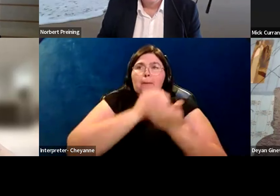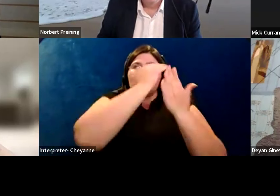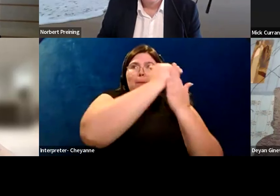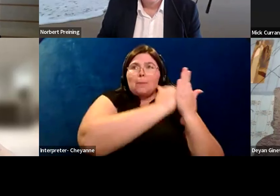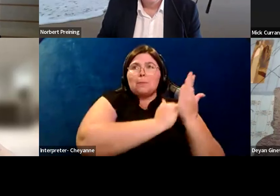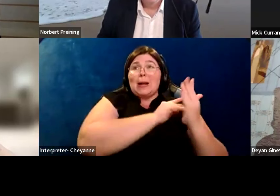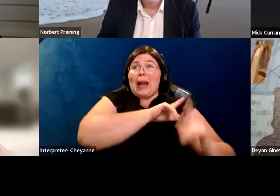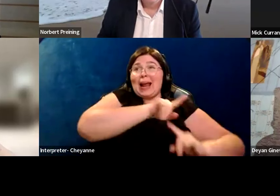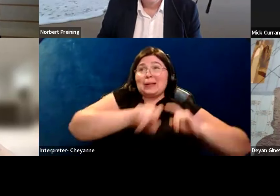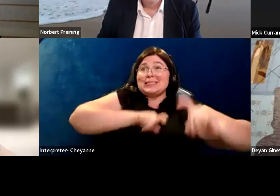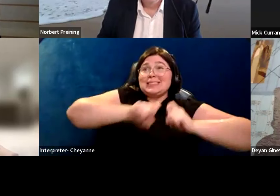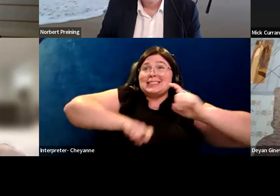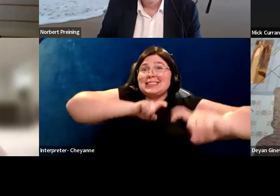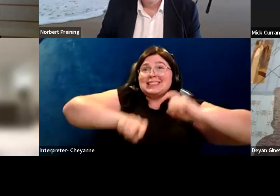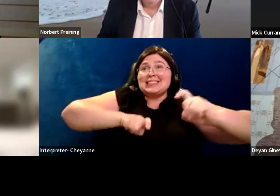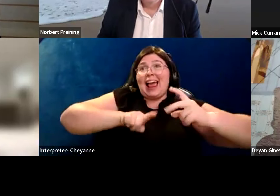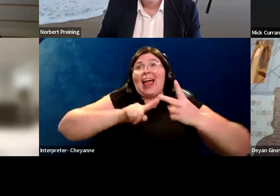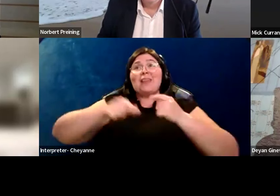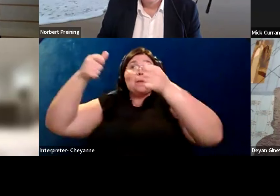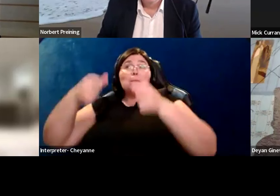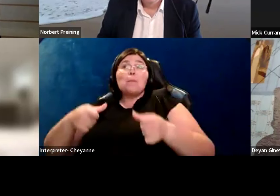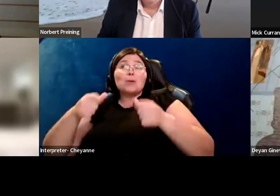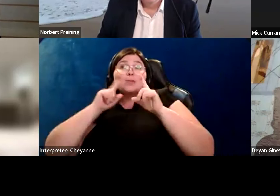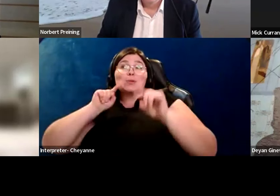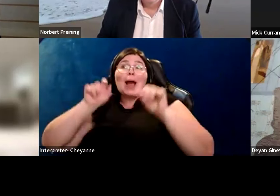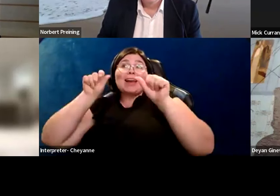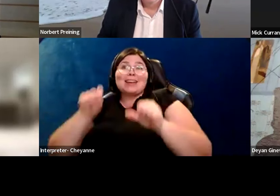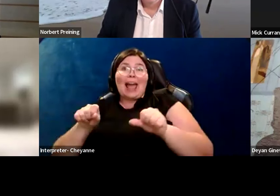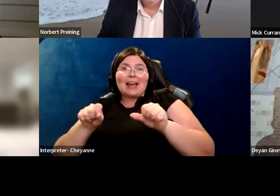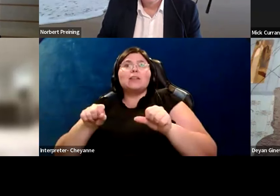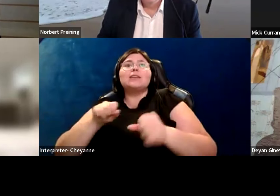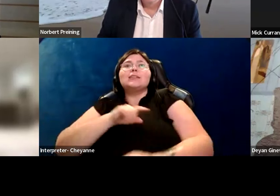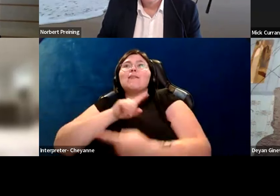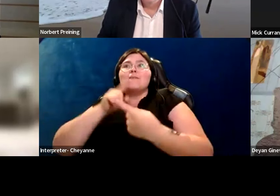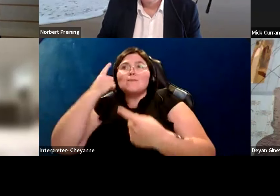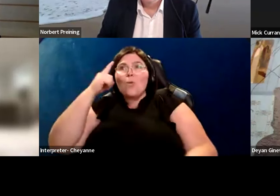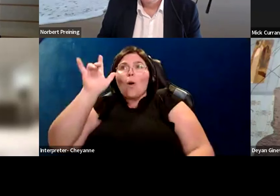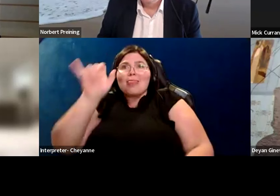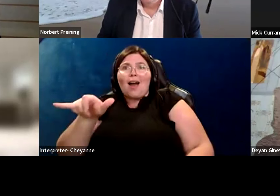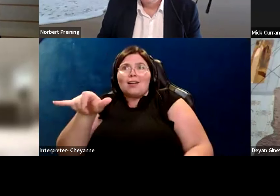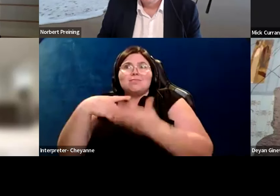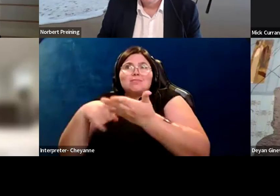And we can post any responses that come in to that discussion board as well.